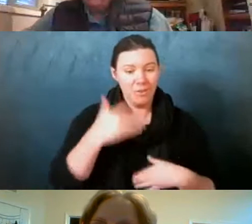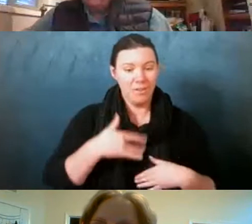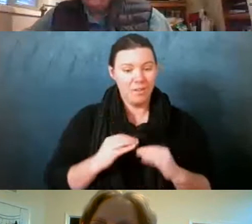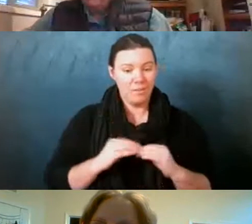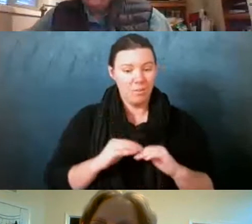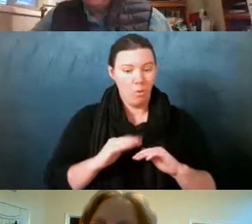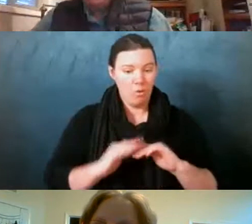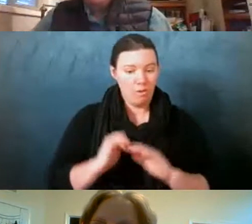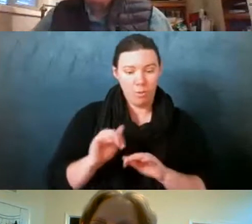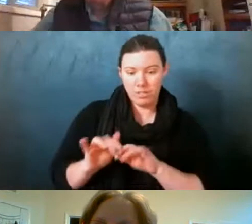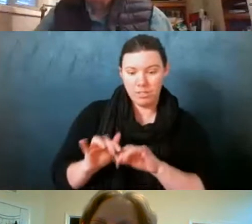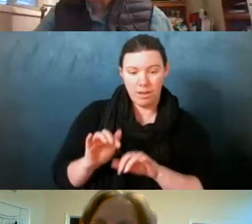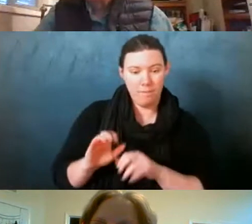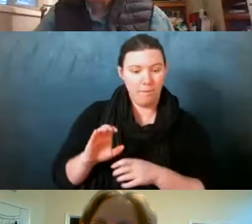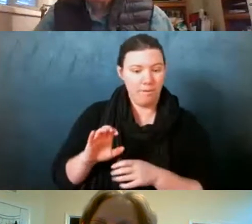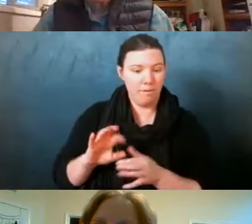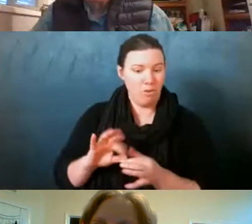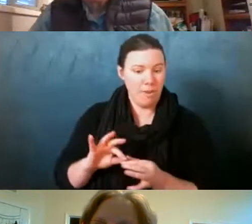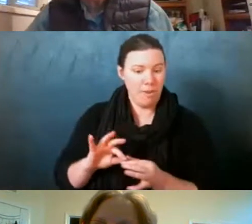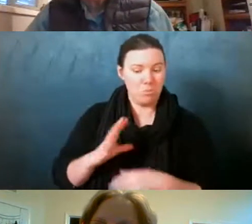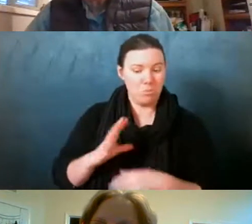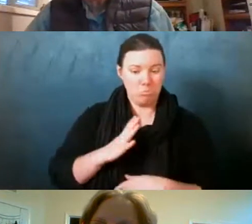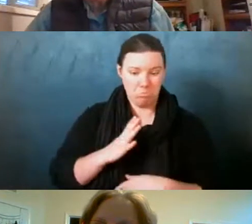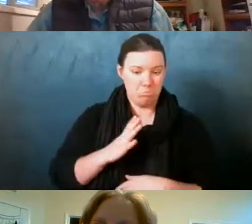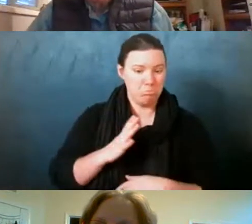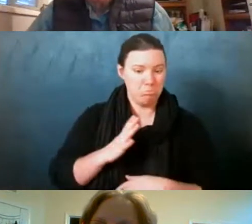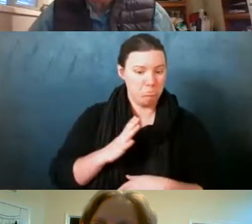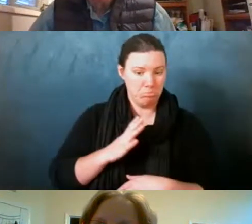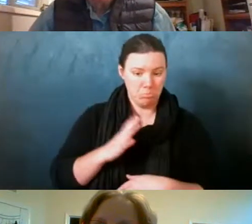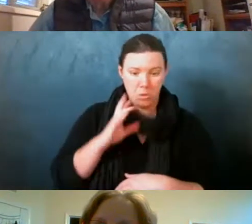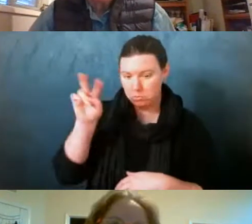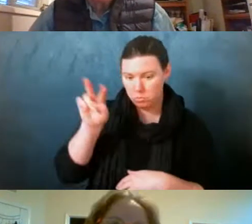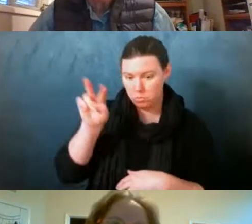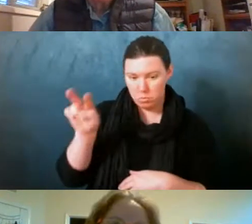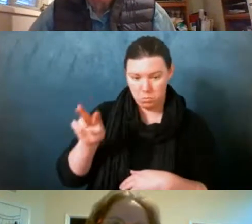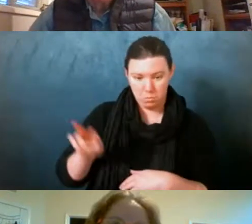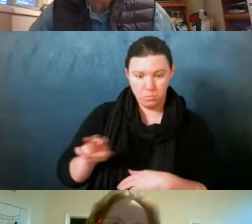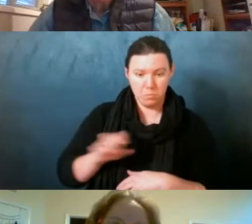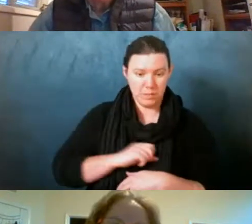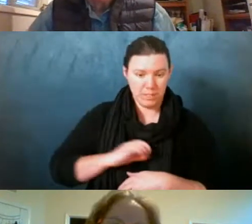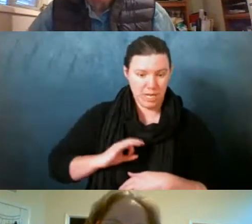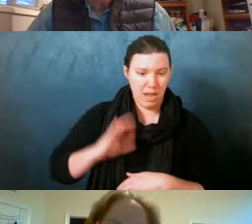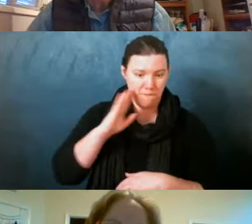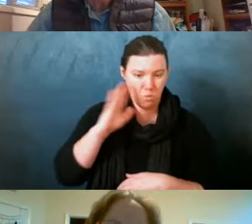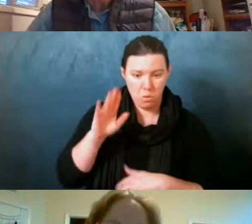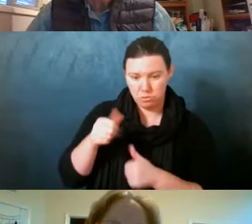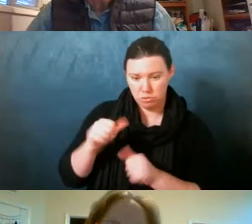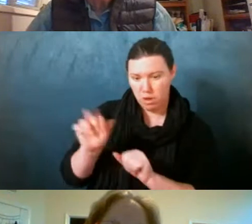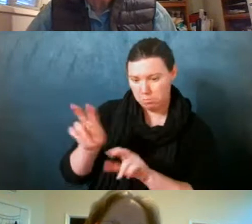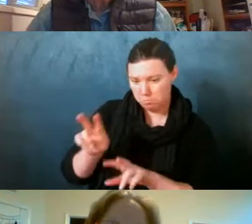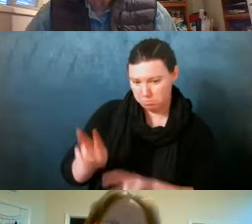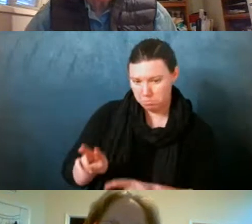Staff will try to monitor the chat right when the chat happens,